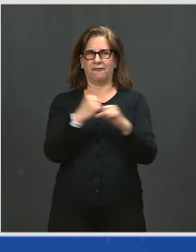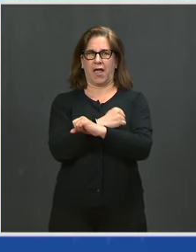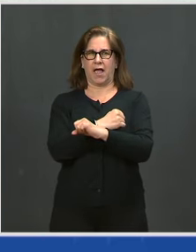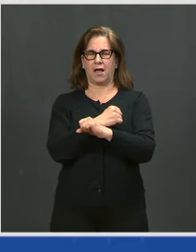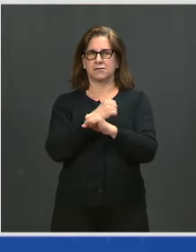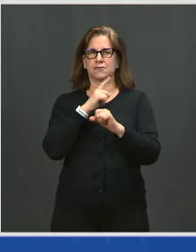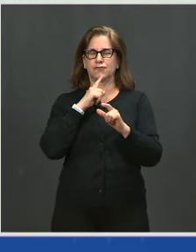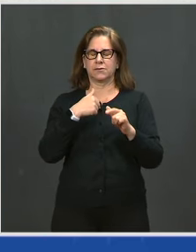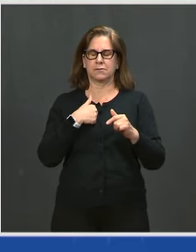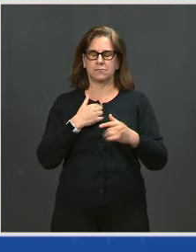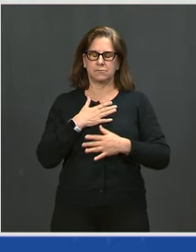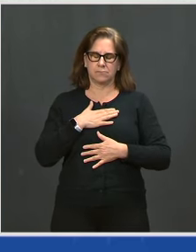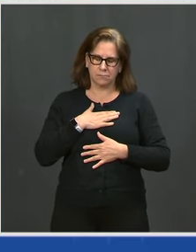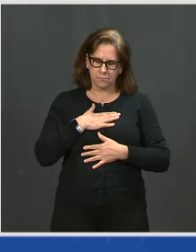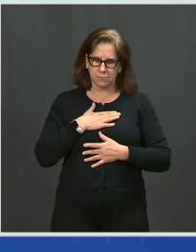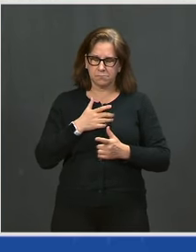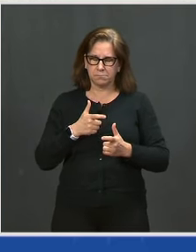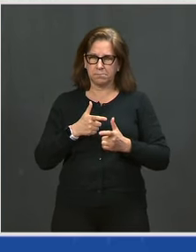the President of the United States, Joe Biden.